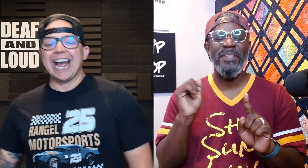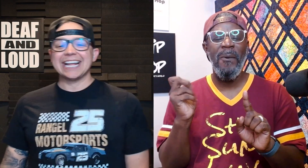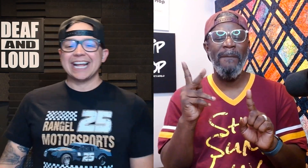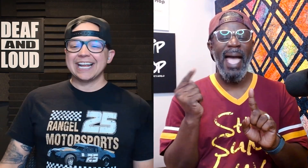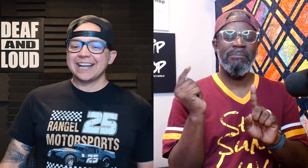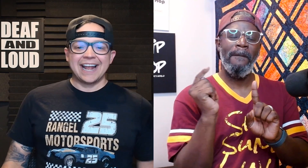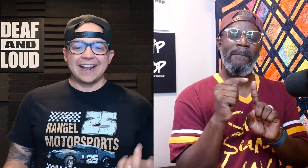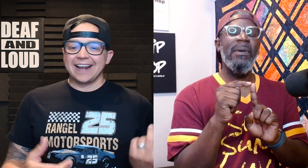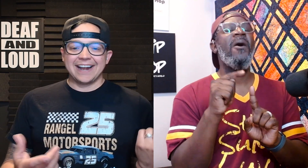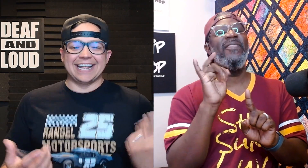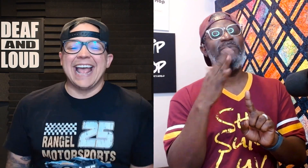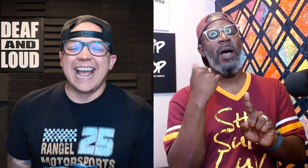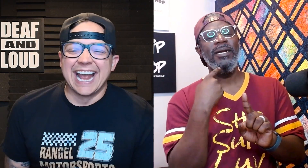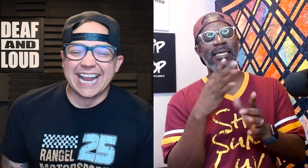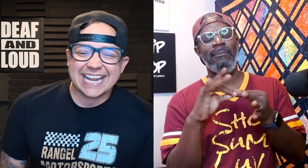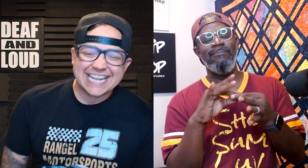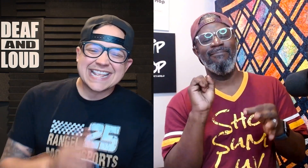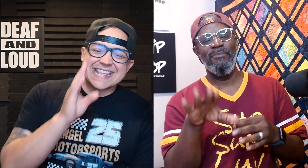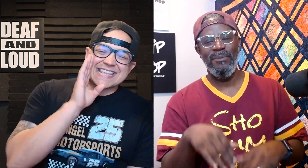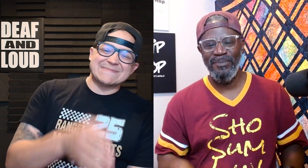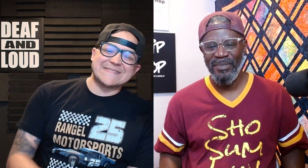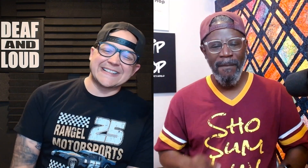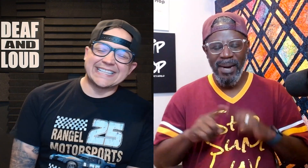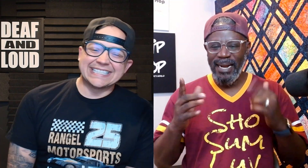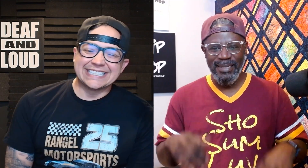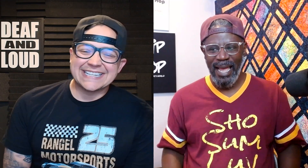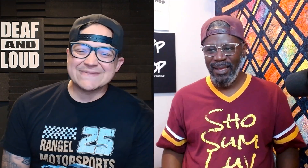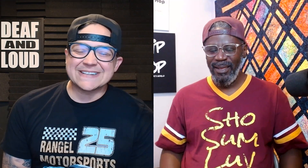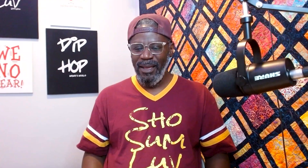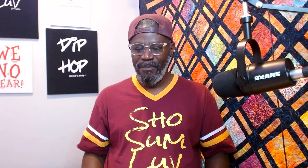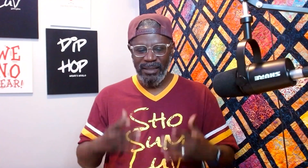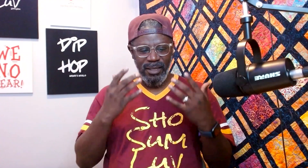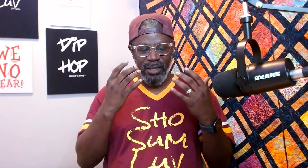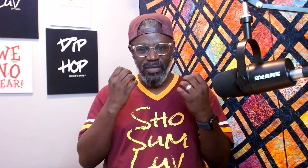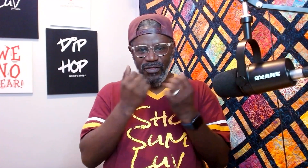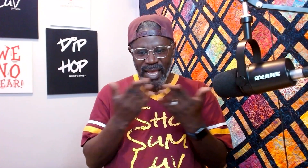It will come back. Oh, that's what I want to say! Boom. But, yeah, the things